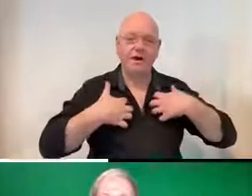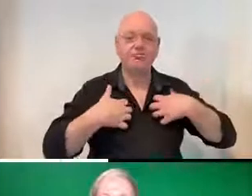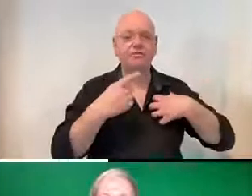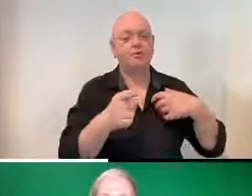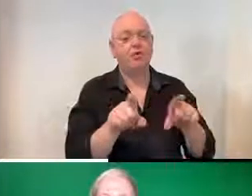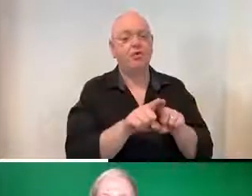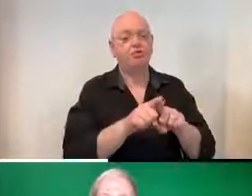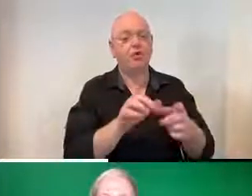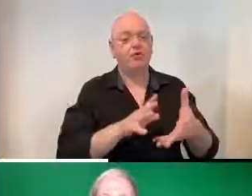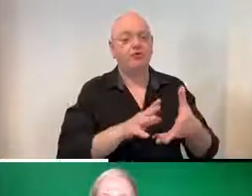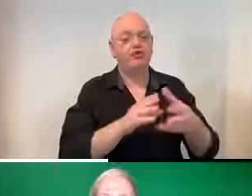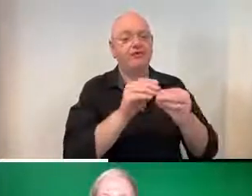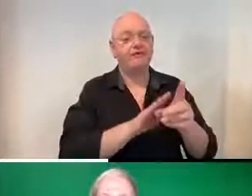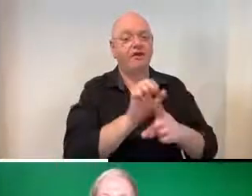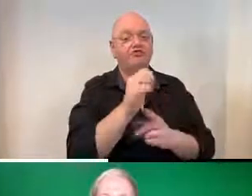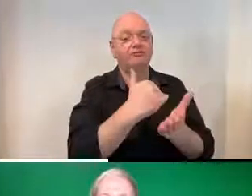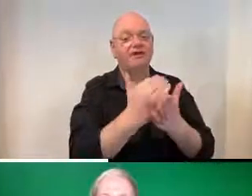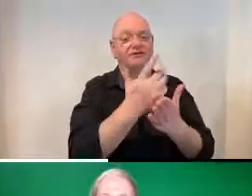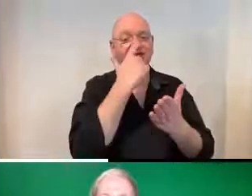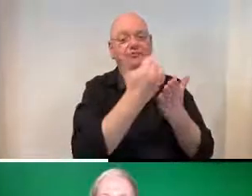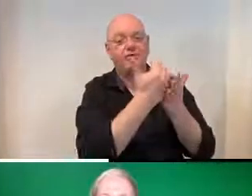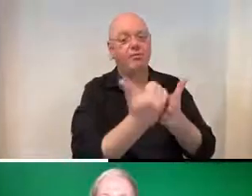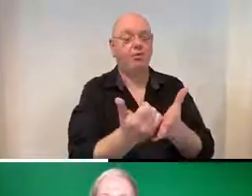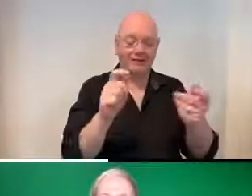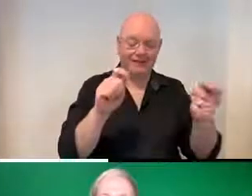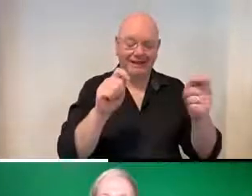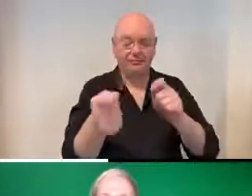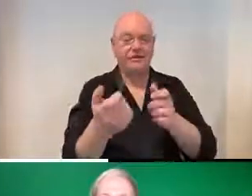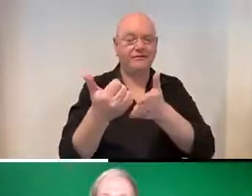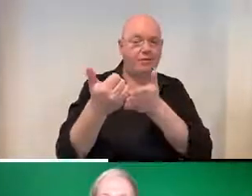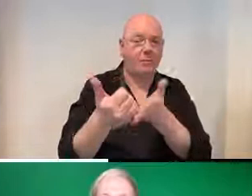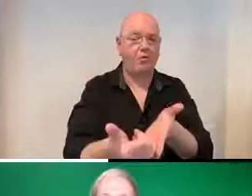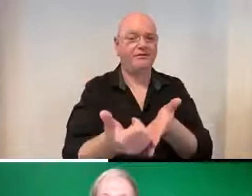increased community involvement as well. Finally, my last slide so I'm not running too far over.